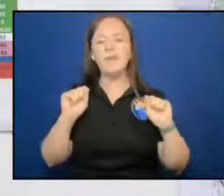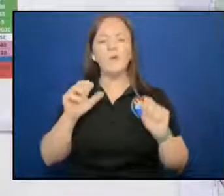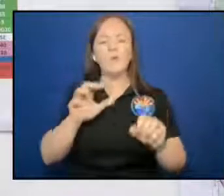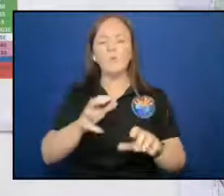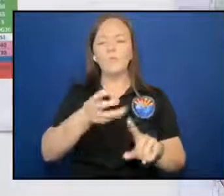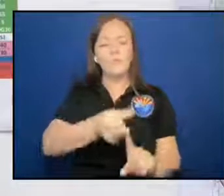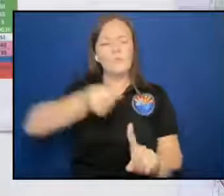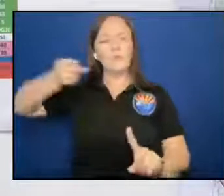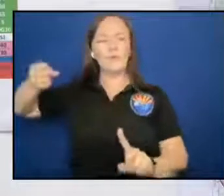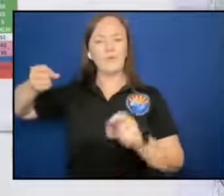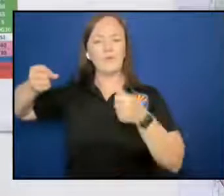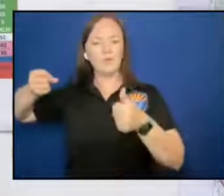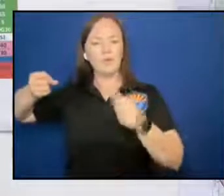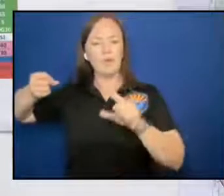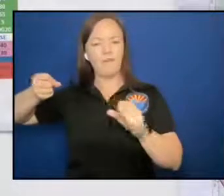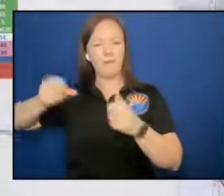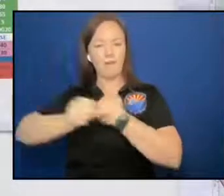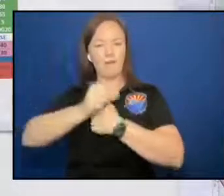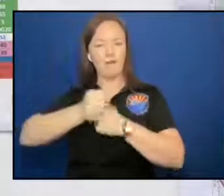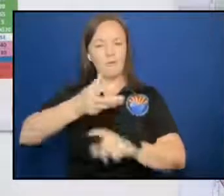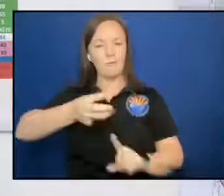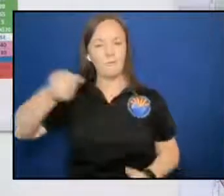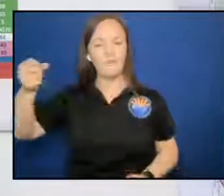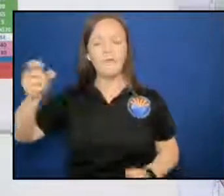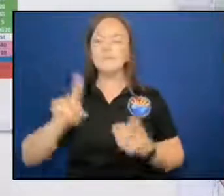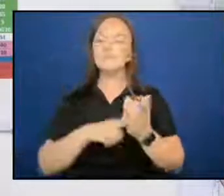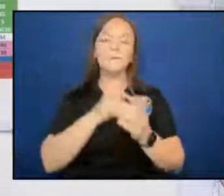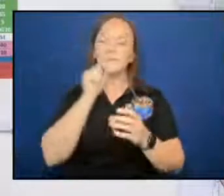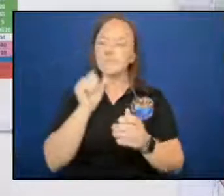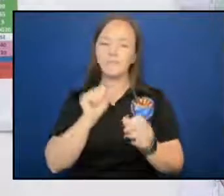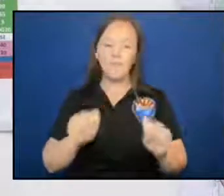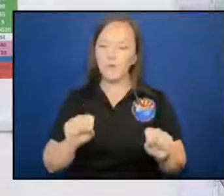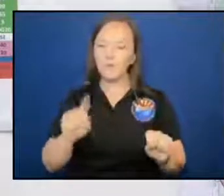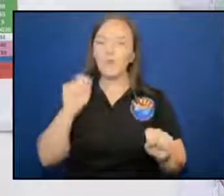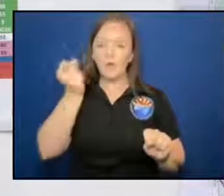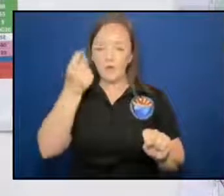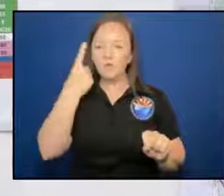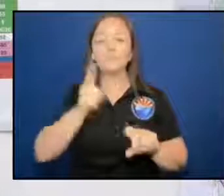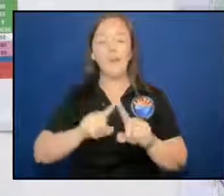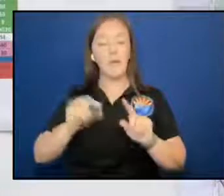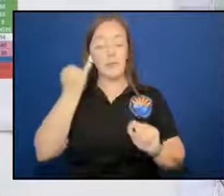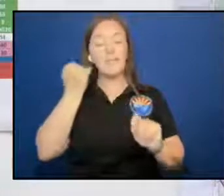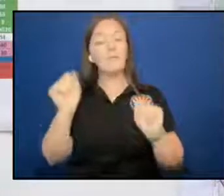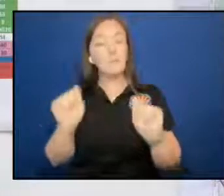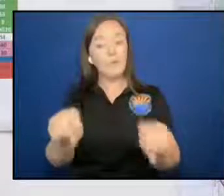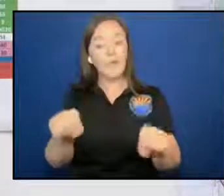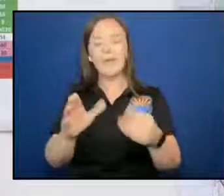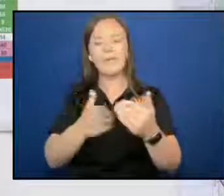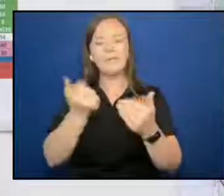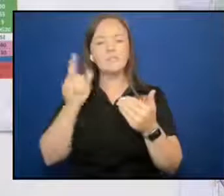AND BE READY FOR THAT AND I WILL GET INTO THAT IN A BIT